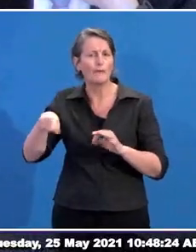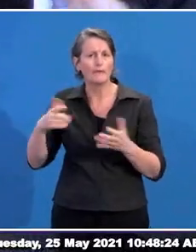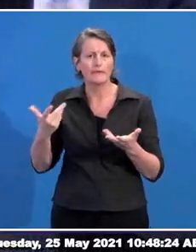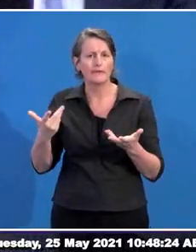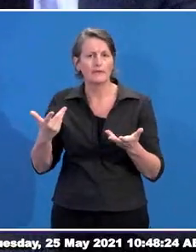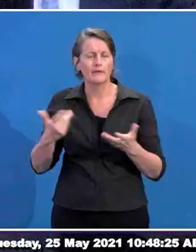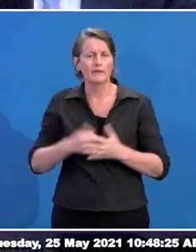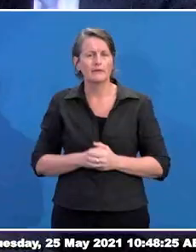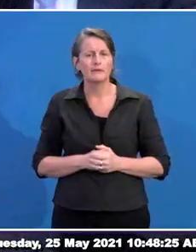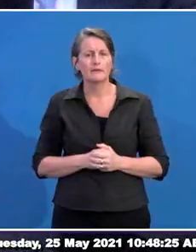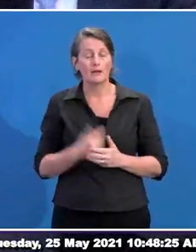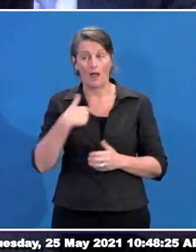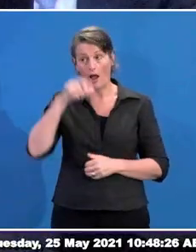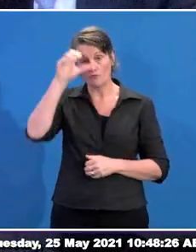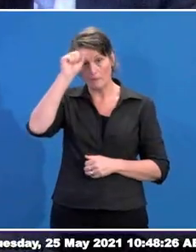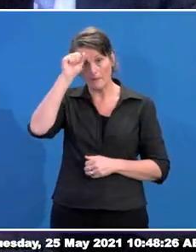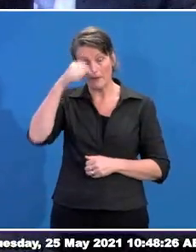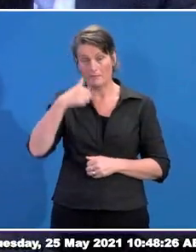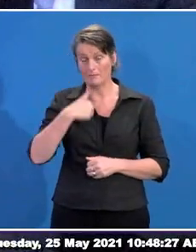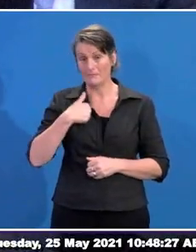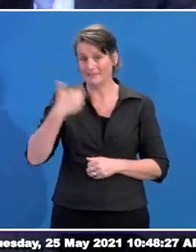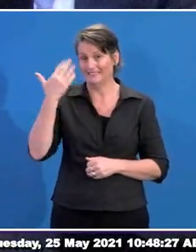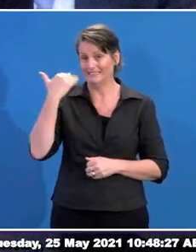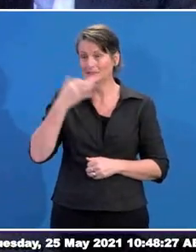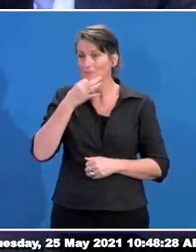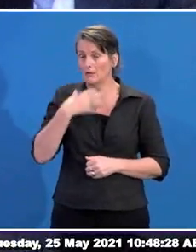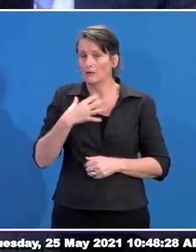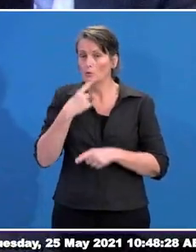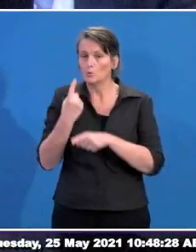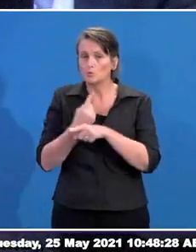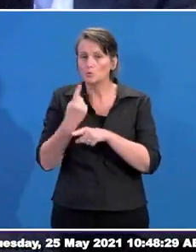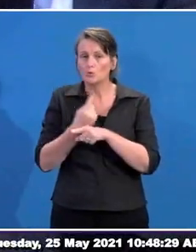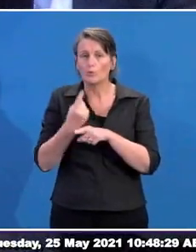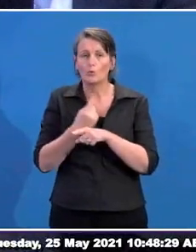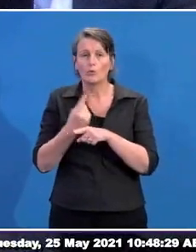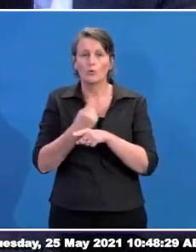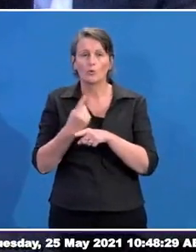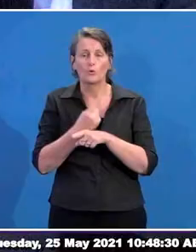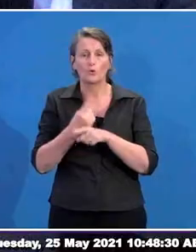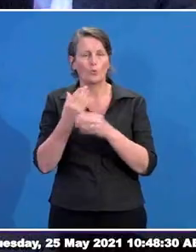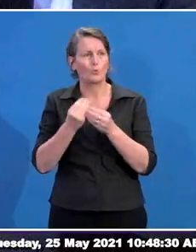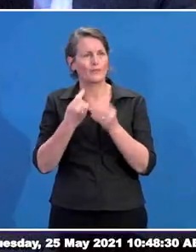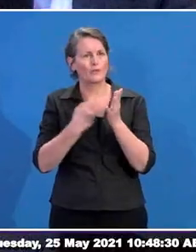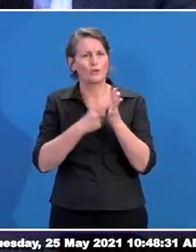I remember I had a brief conversation with Regional Manager 2